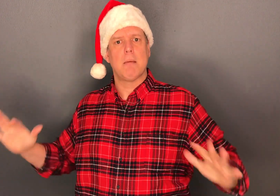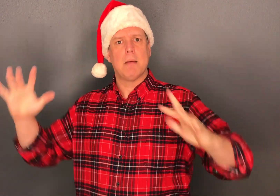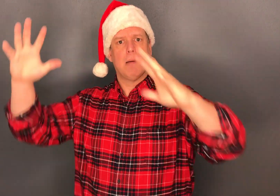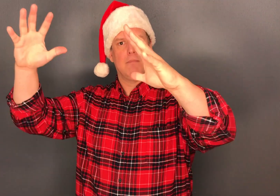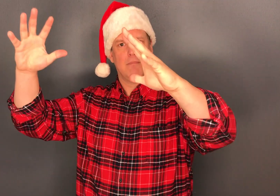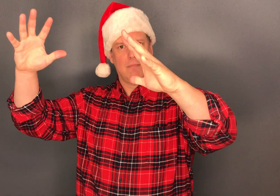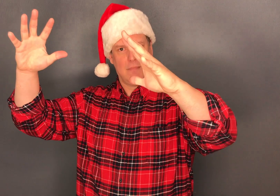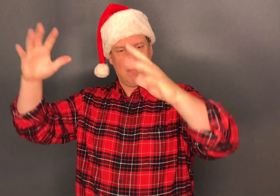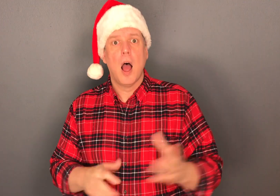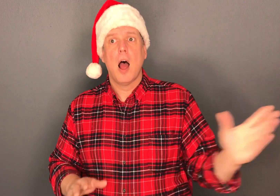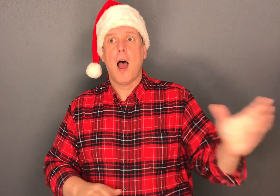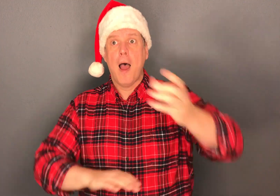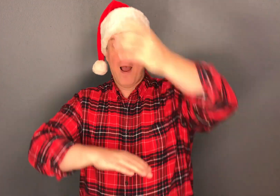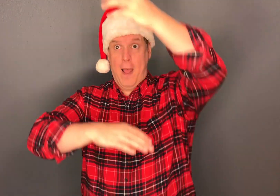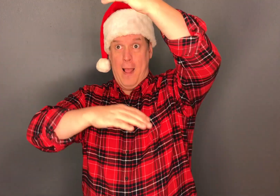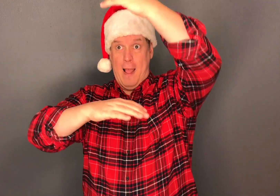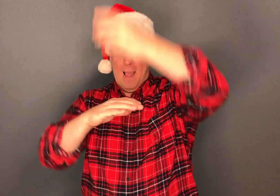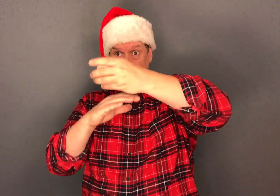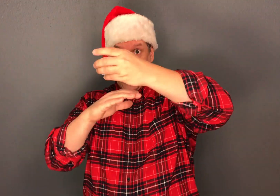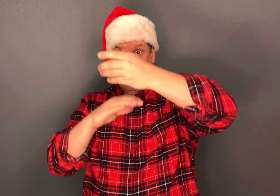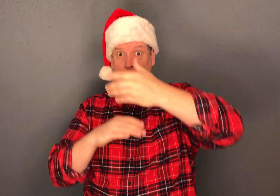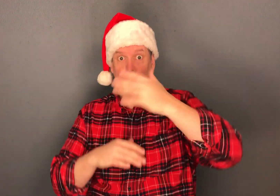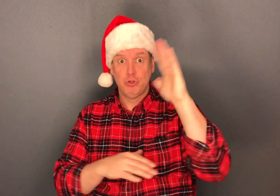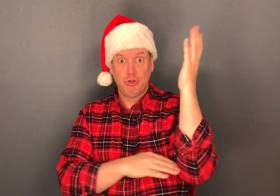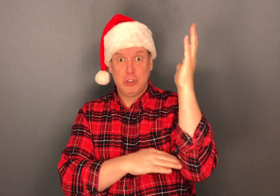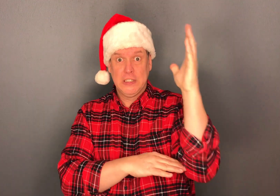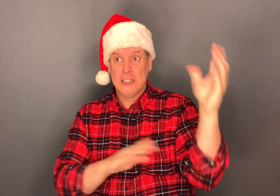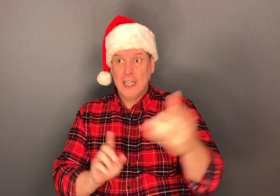movement the just the word decorate anyway moving